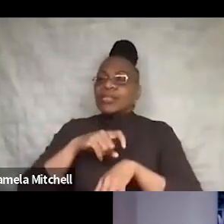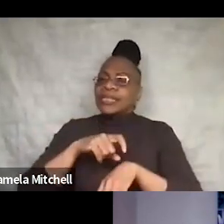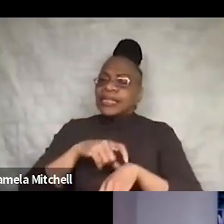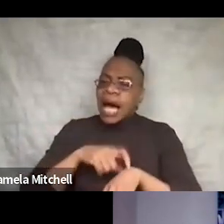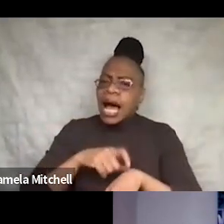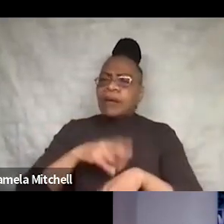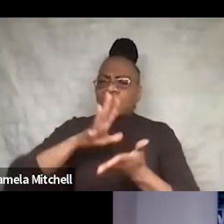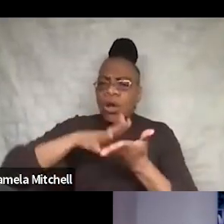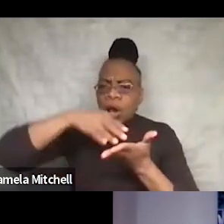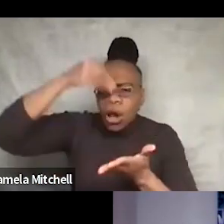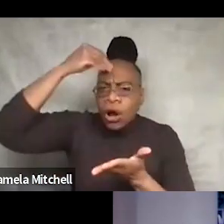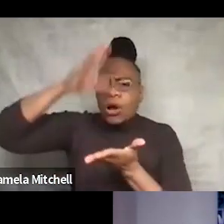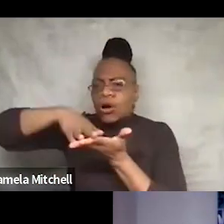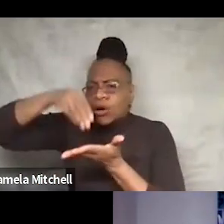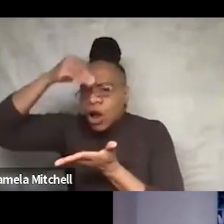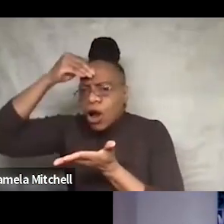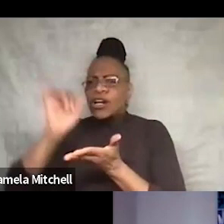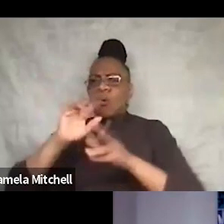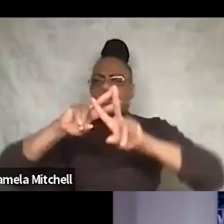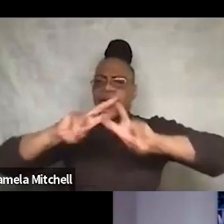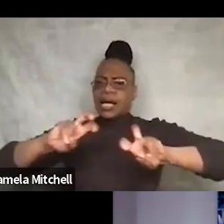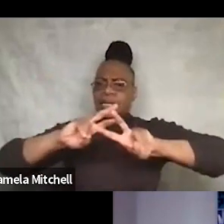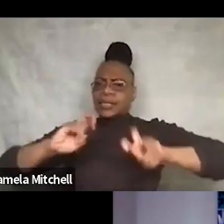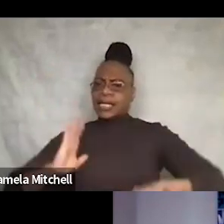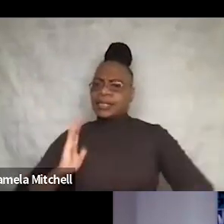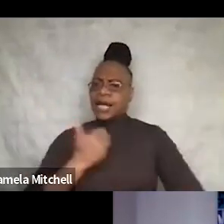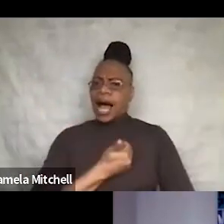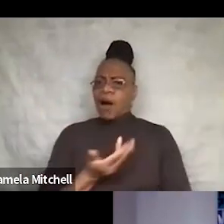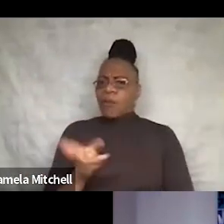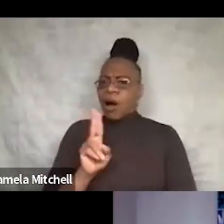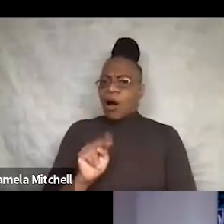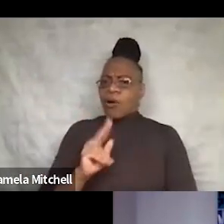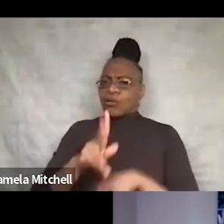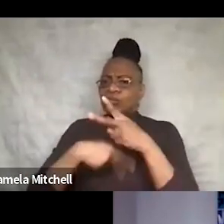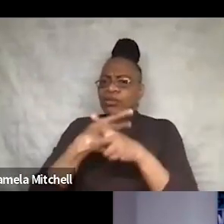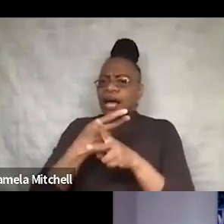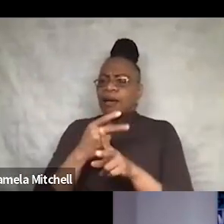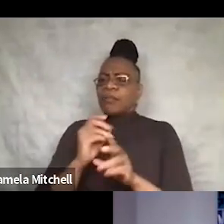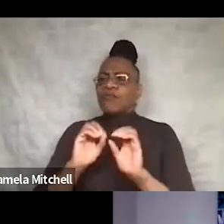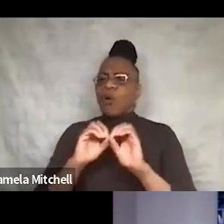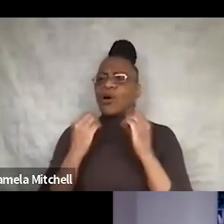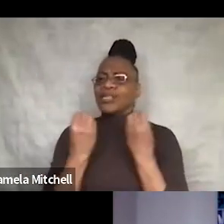Learn and also assess our own kind of organizational culture, and are we, again,